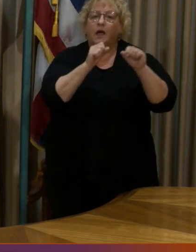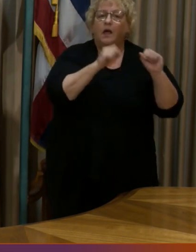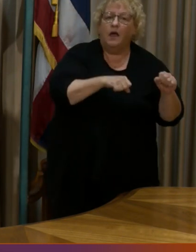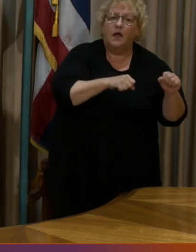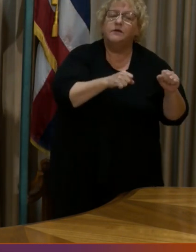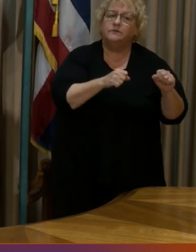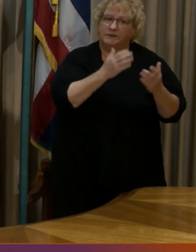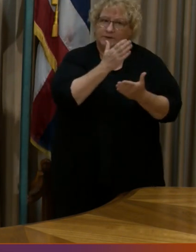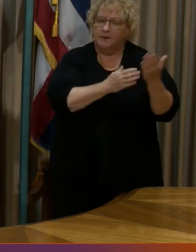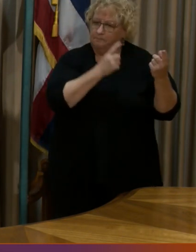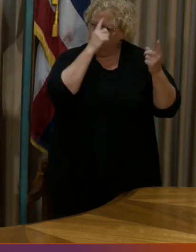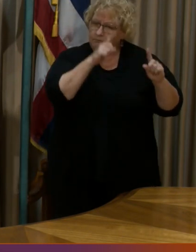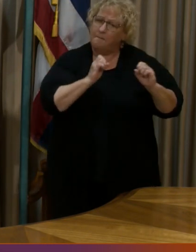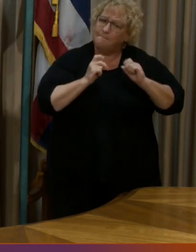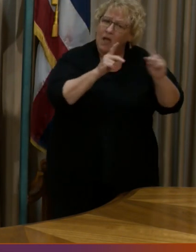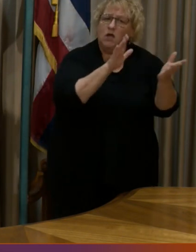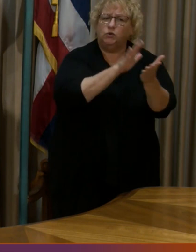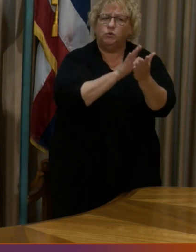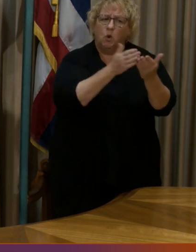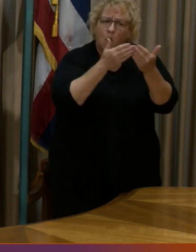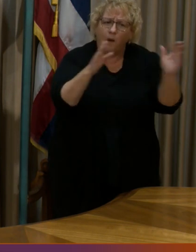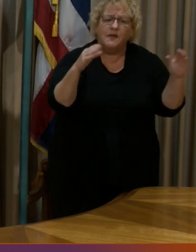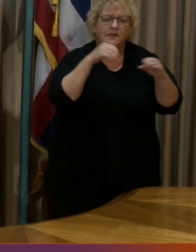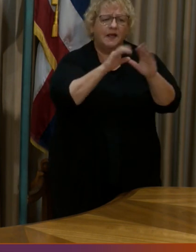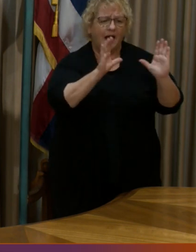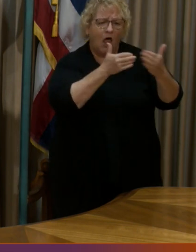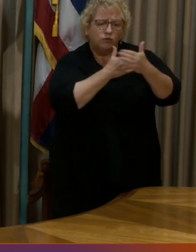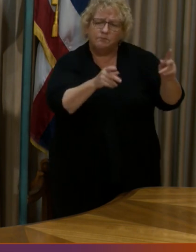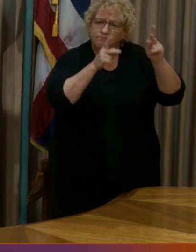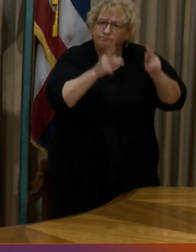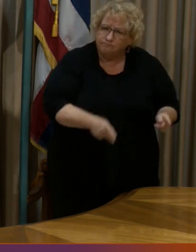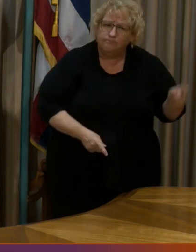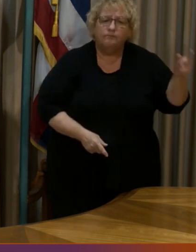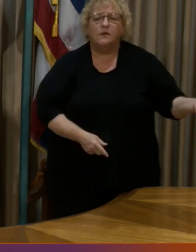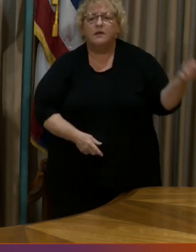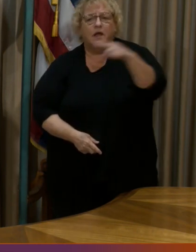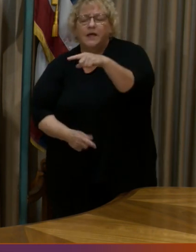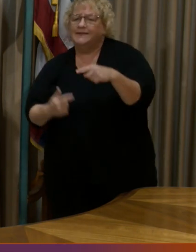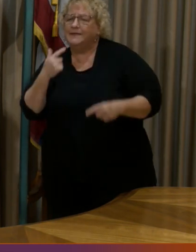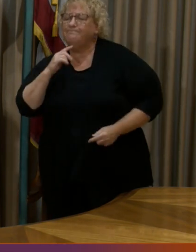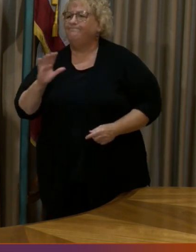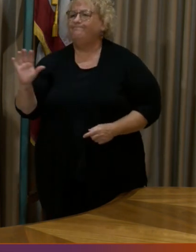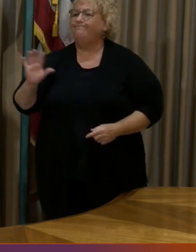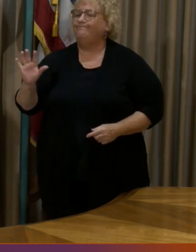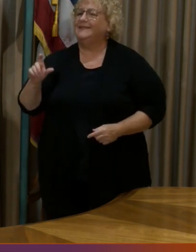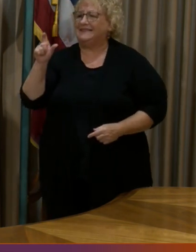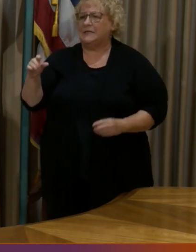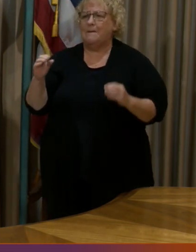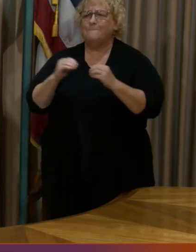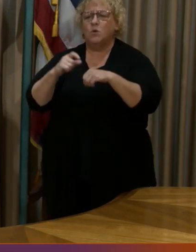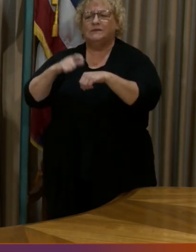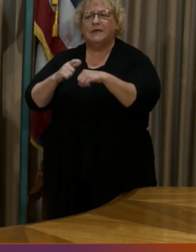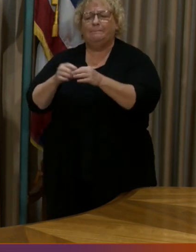MEMBERS OF THE PUBLIC WHO ARE ON BOTH SIDES OF THE AISLE HERE THOSE THAT ARE PUSHING FOR RETURNING EVERYONE BACK INTO IN